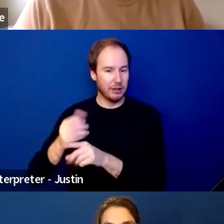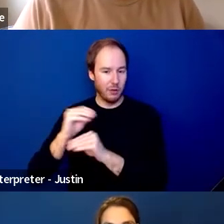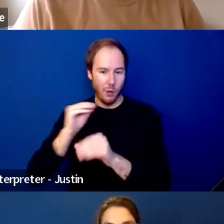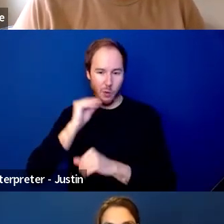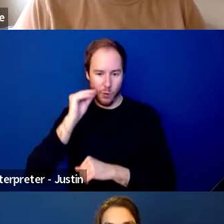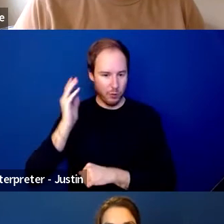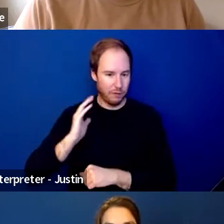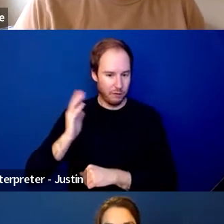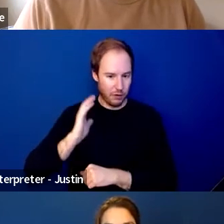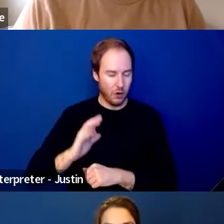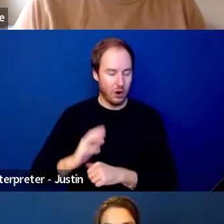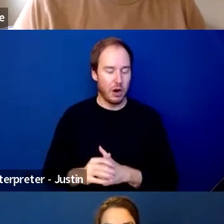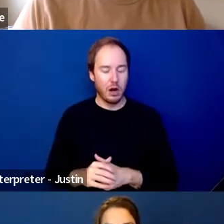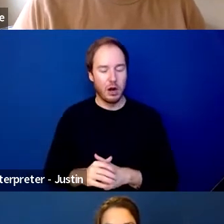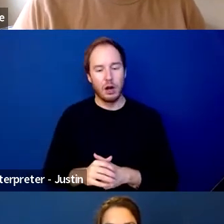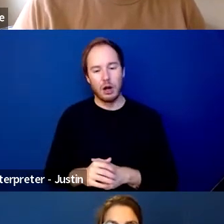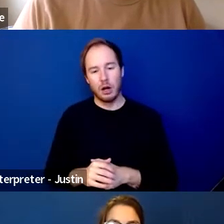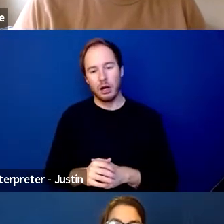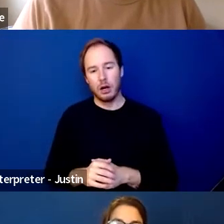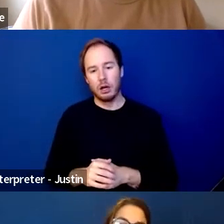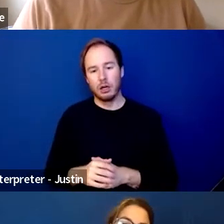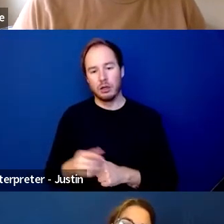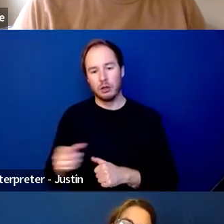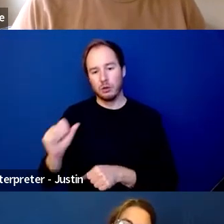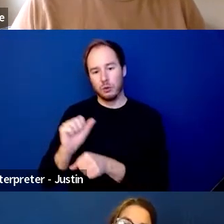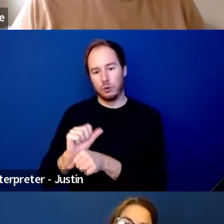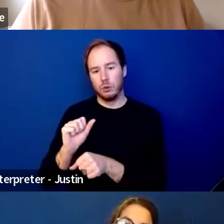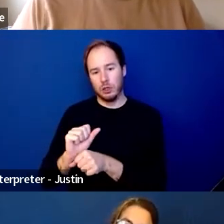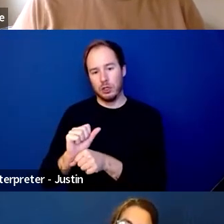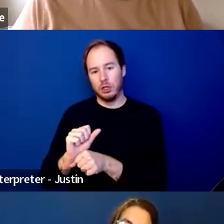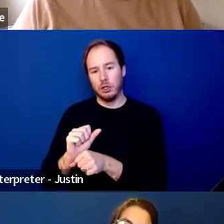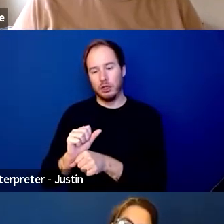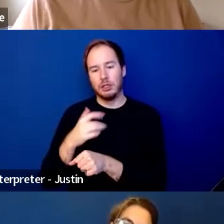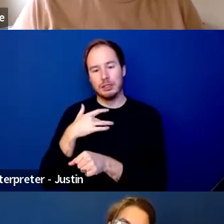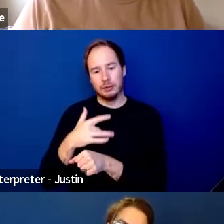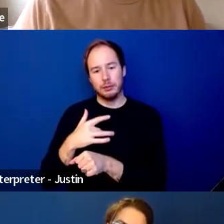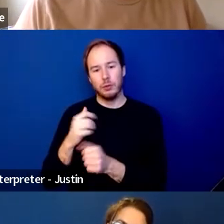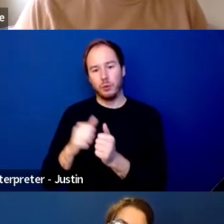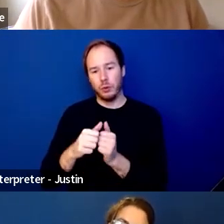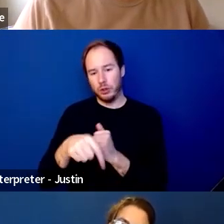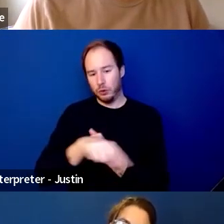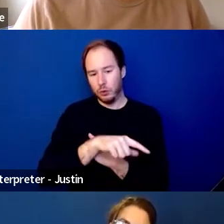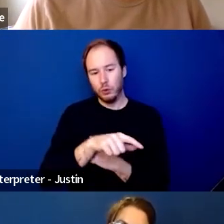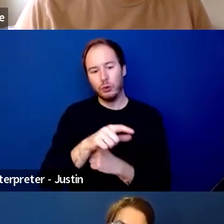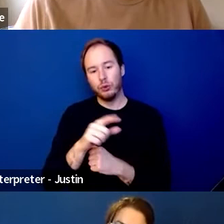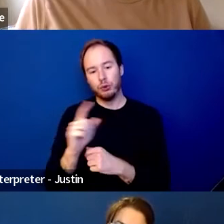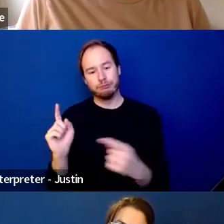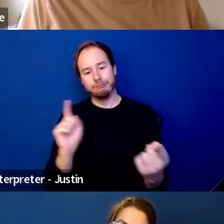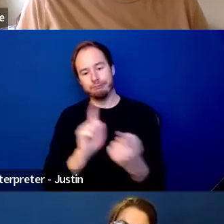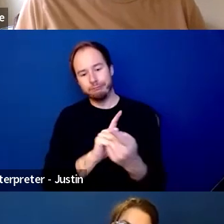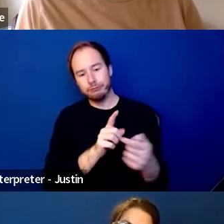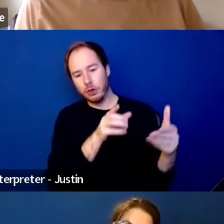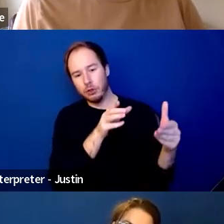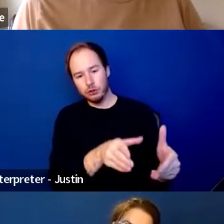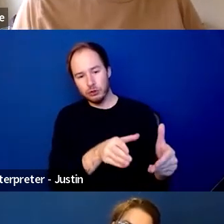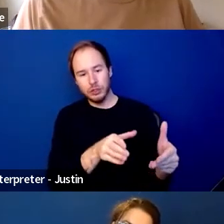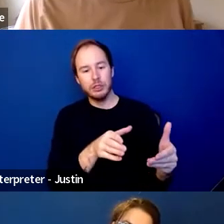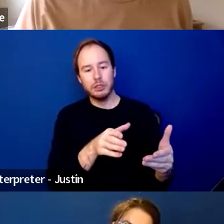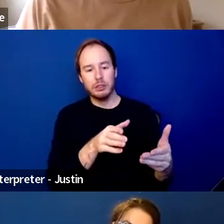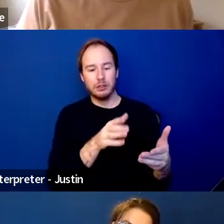and works a lot with our folks on the street, kind of in some of the practical stuff